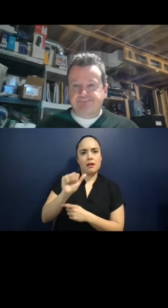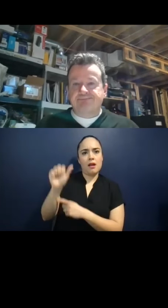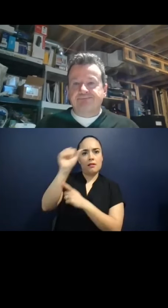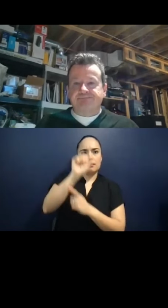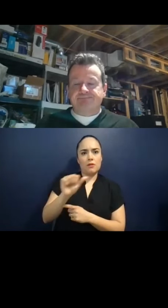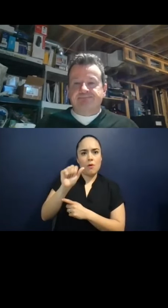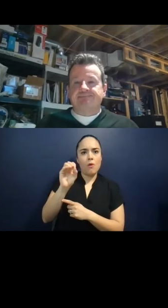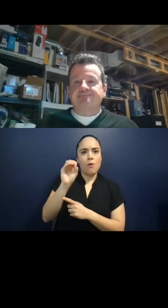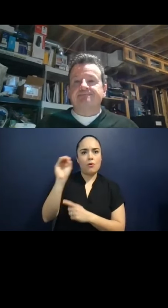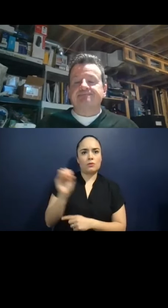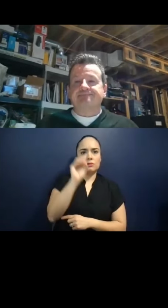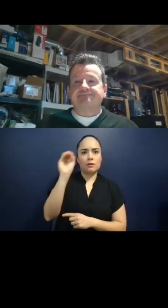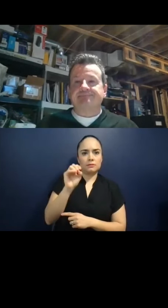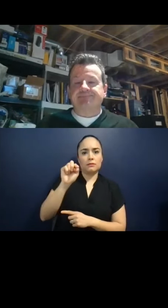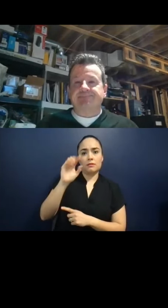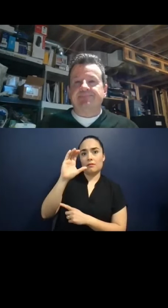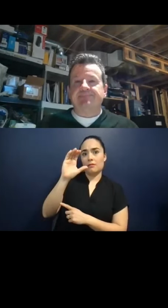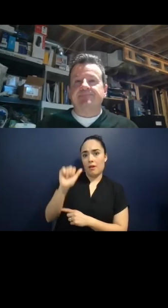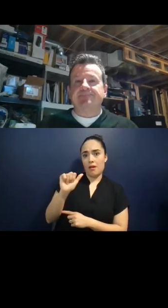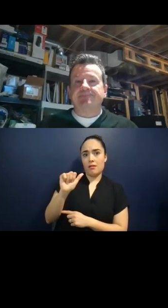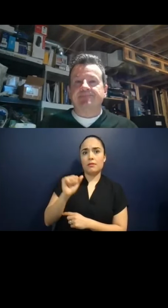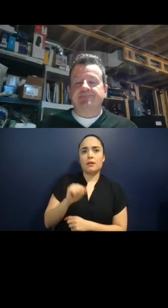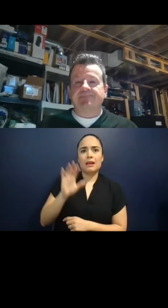impact assessment . The email address at